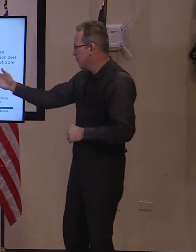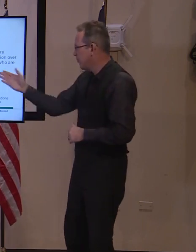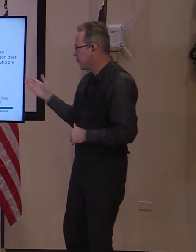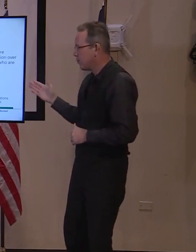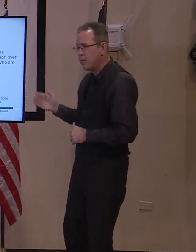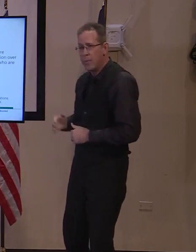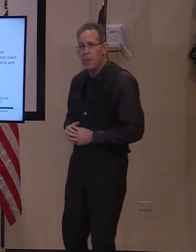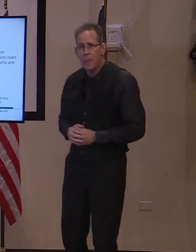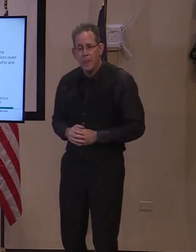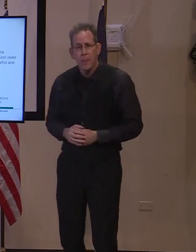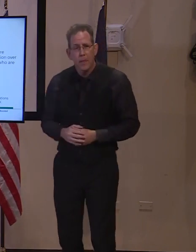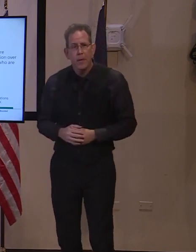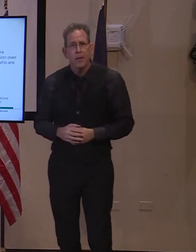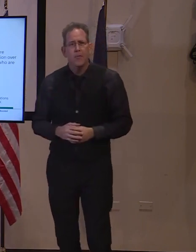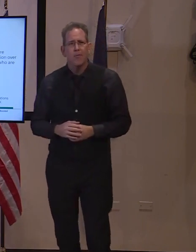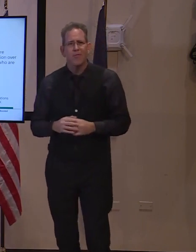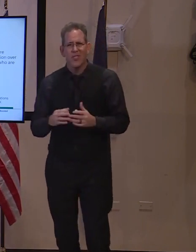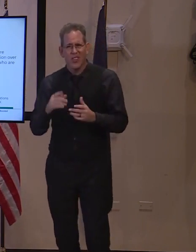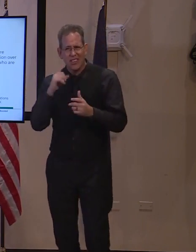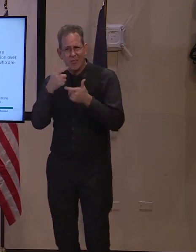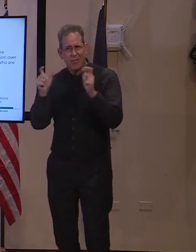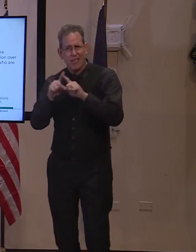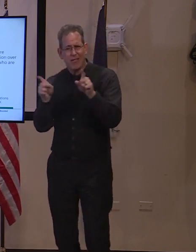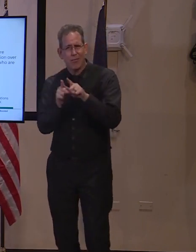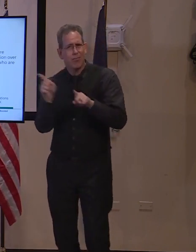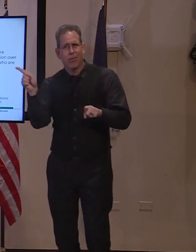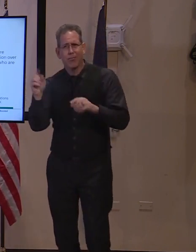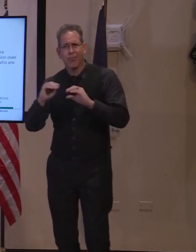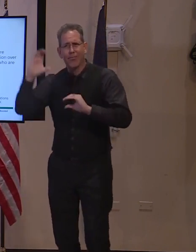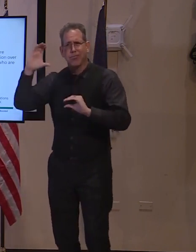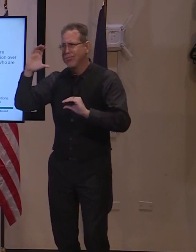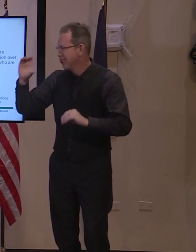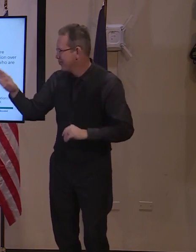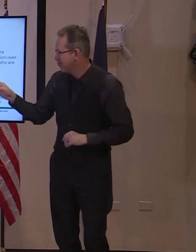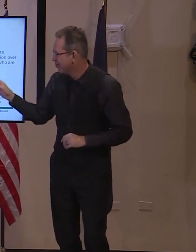likely to require hospitalization over the last six weeks compared to those